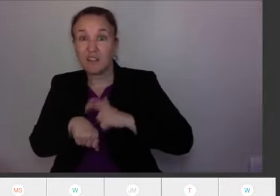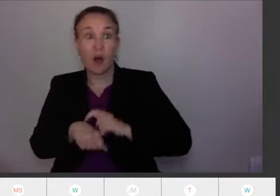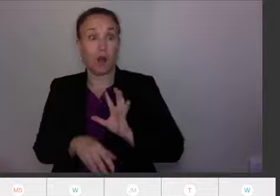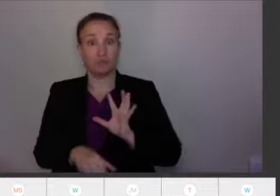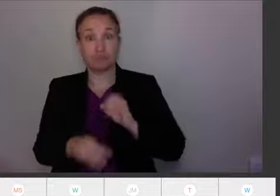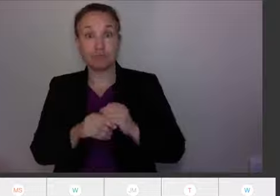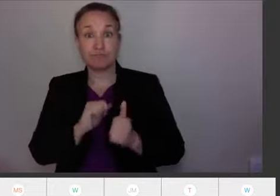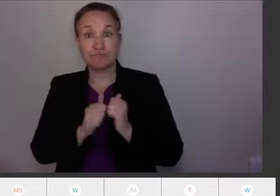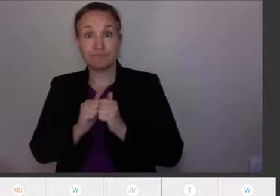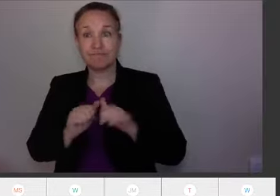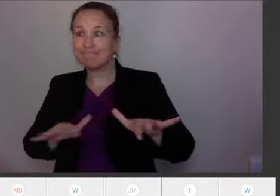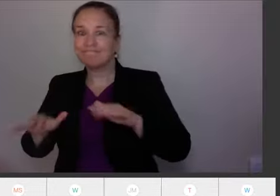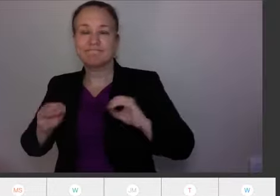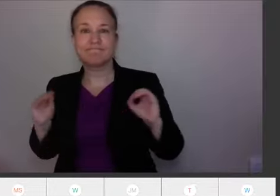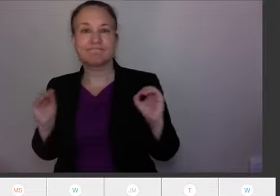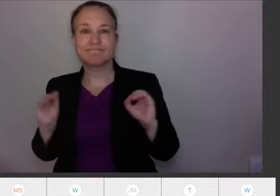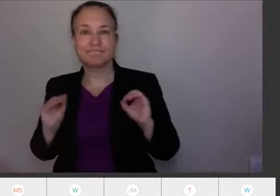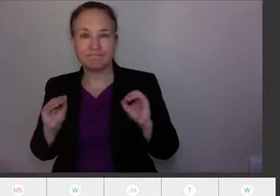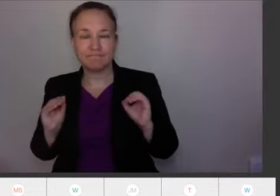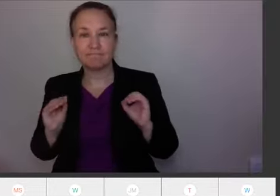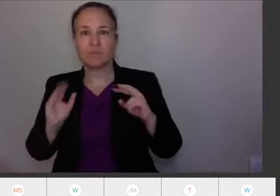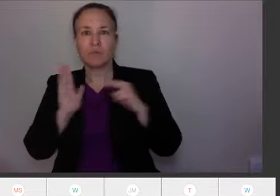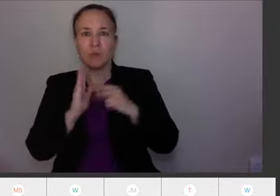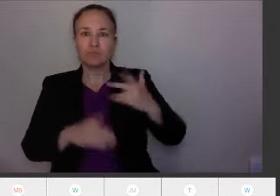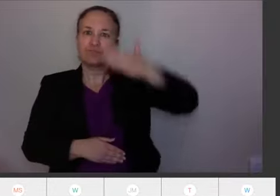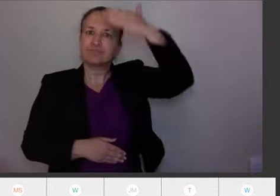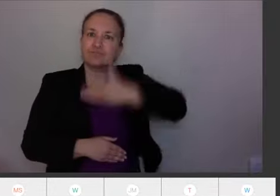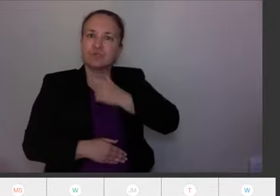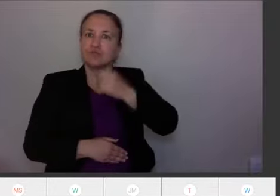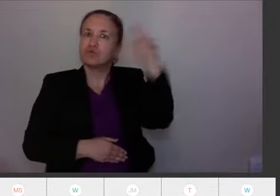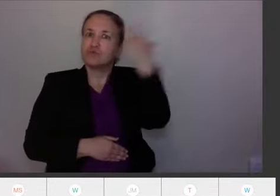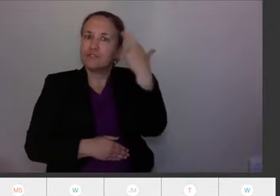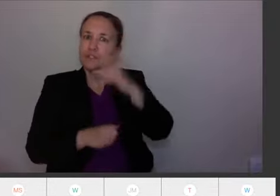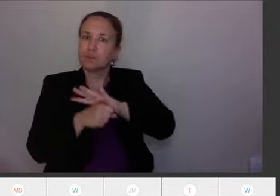events and therefore didn't know that they were carrying the virus